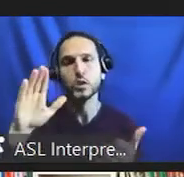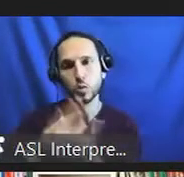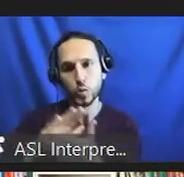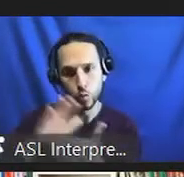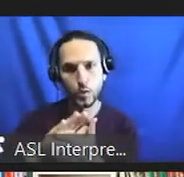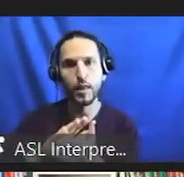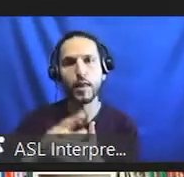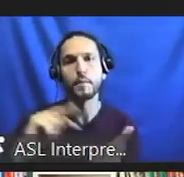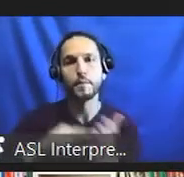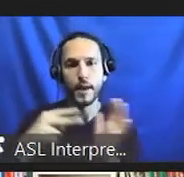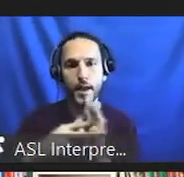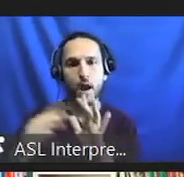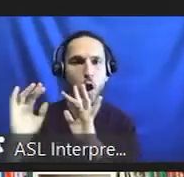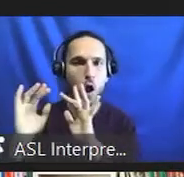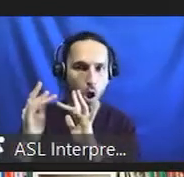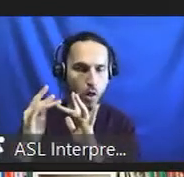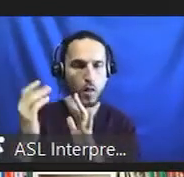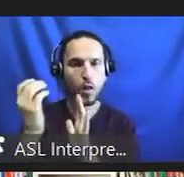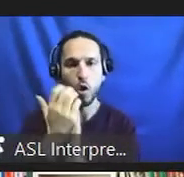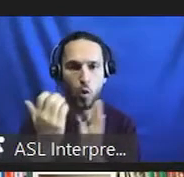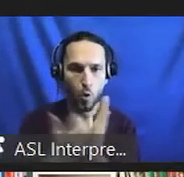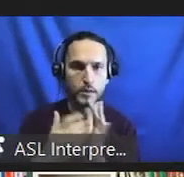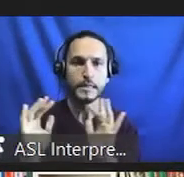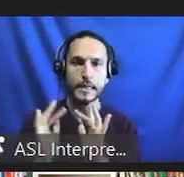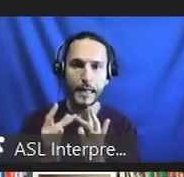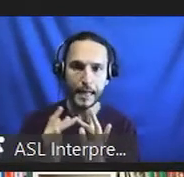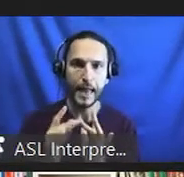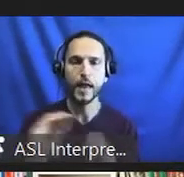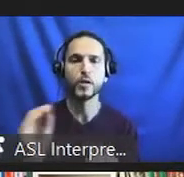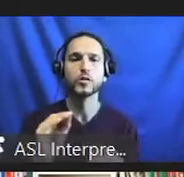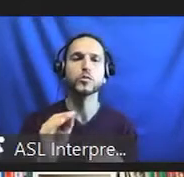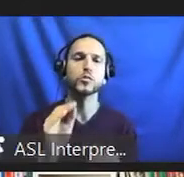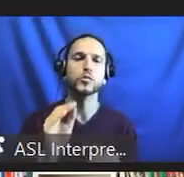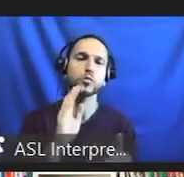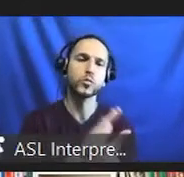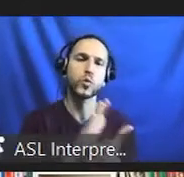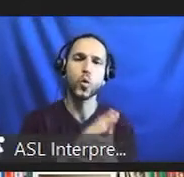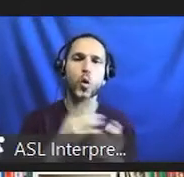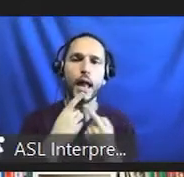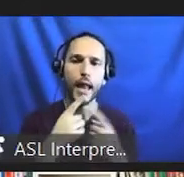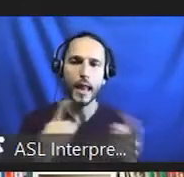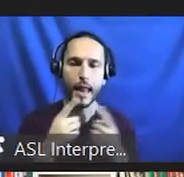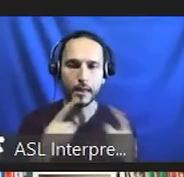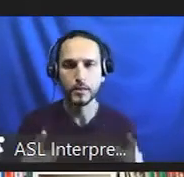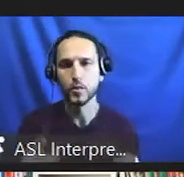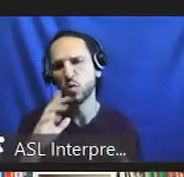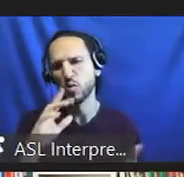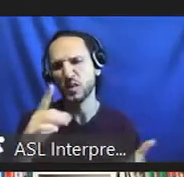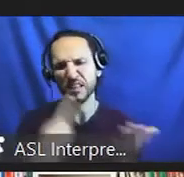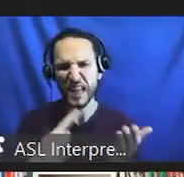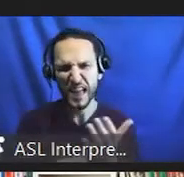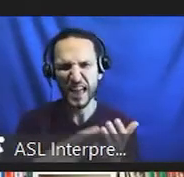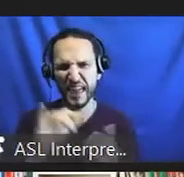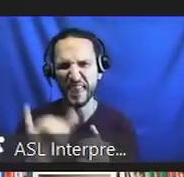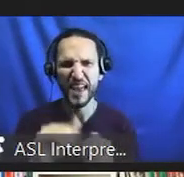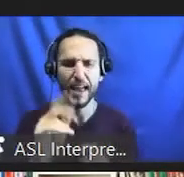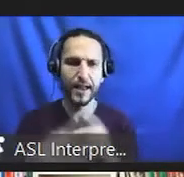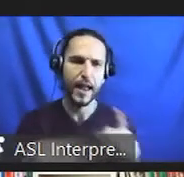That includes online courses, internet, and school announcements. And we'll hear more about that, the type of communications,